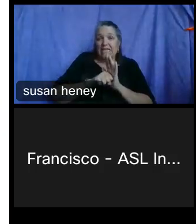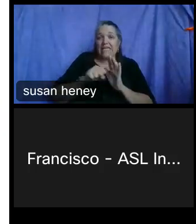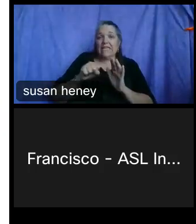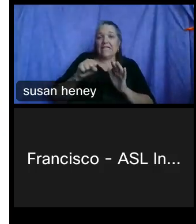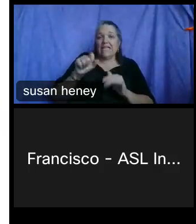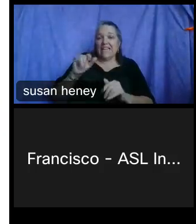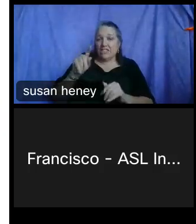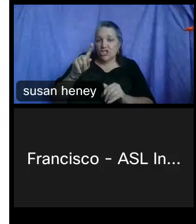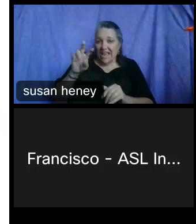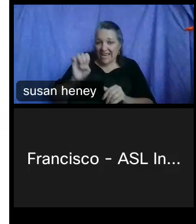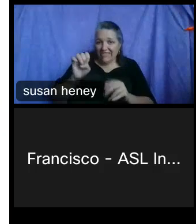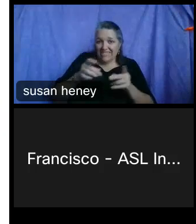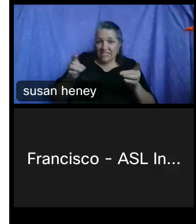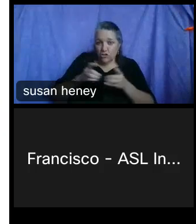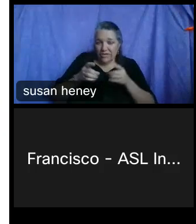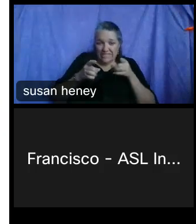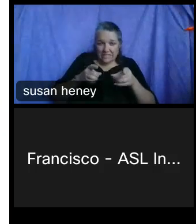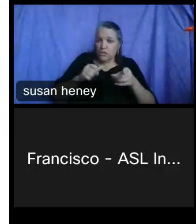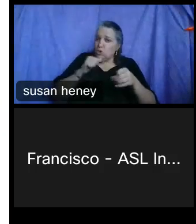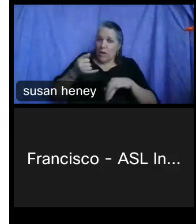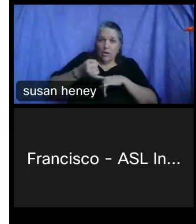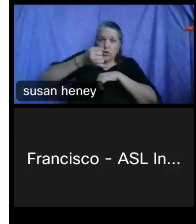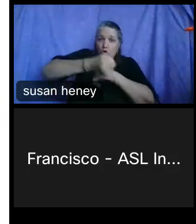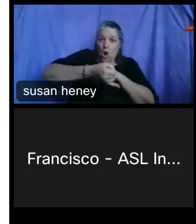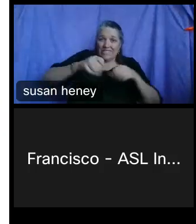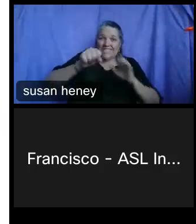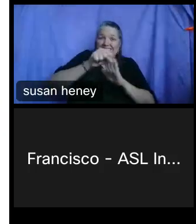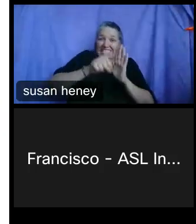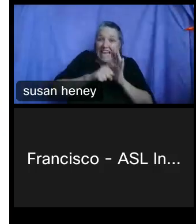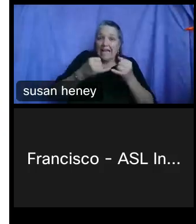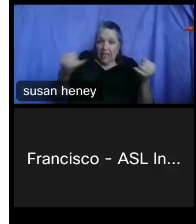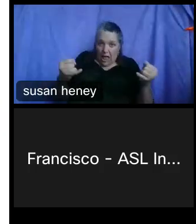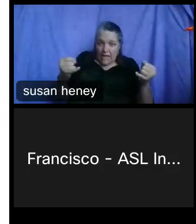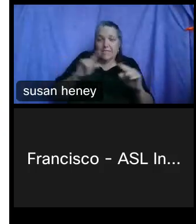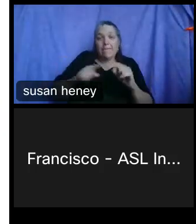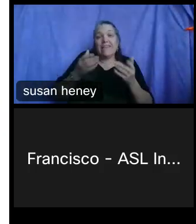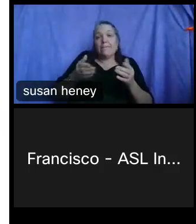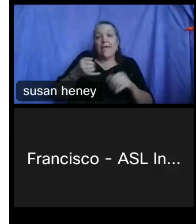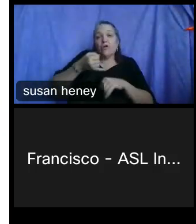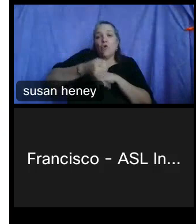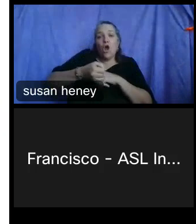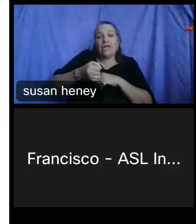and do not cross state boundaries. However, they may cross boundaries of counties or metropolitan